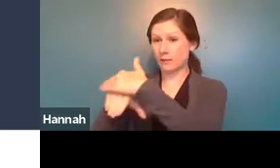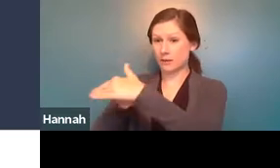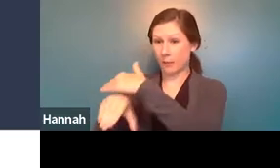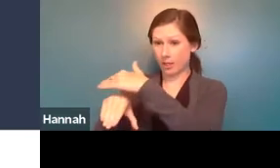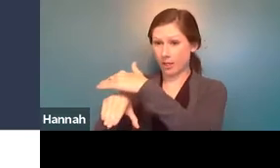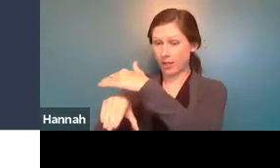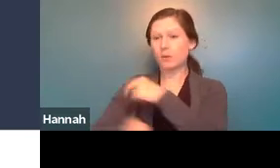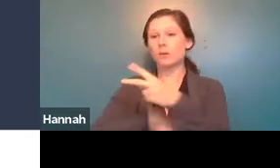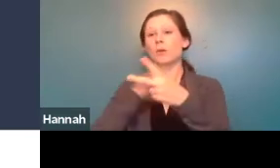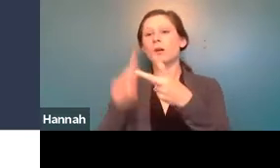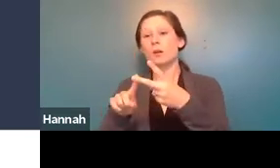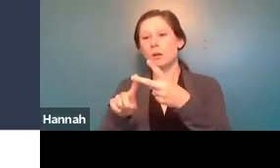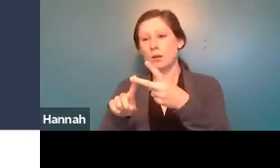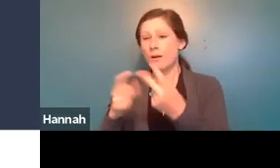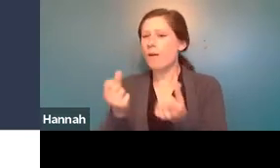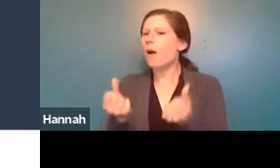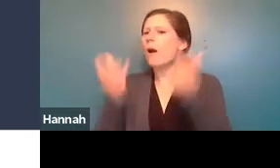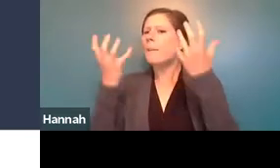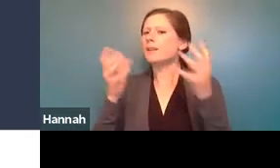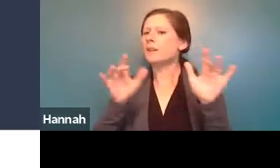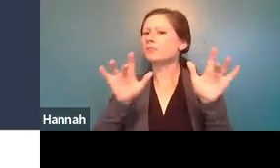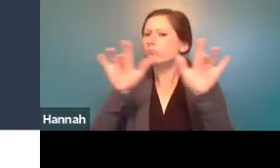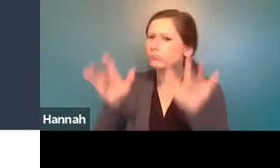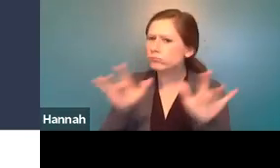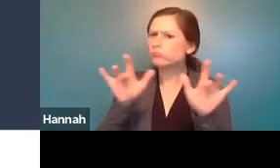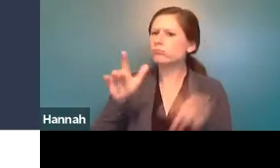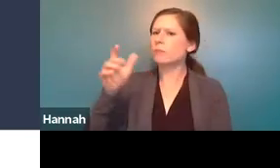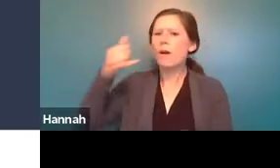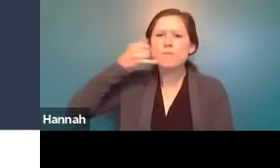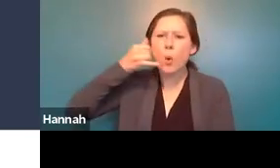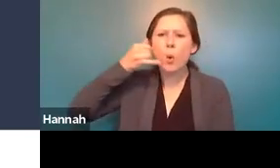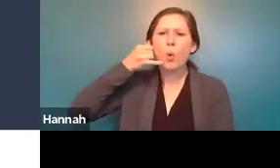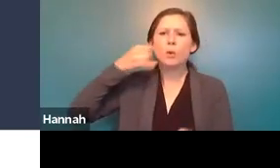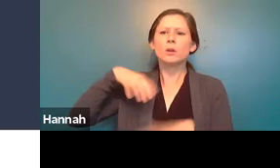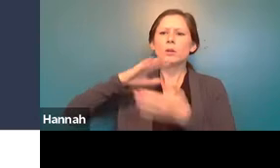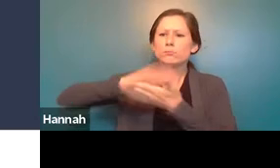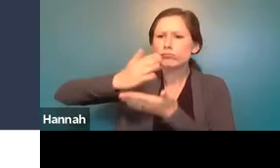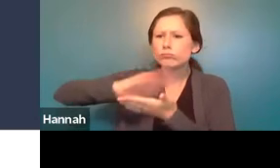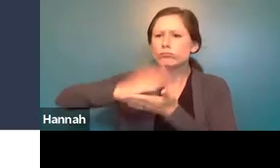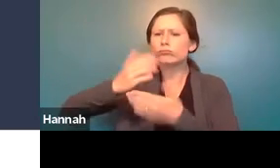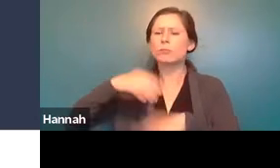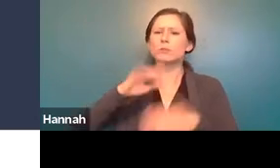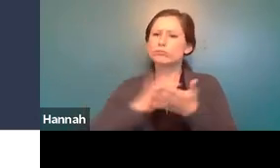many devices can they get on a Zoom meeting in their home? Is there just one computer that everyone in the family is sharing?